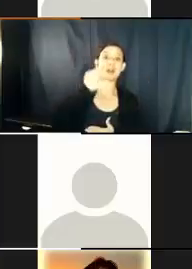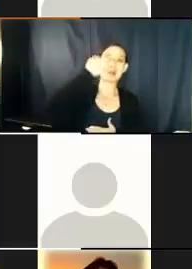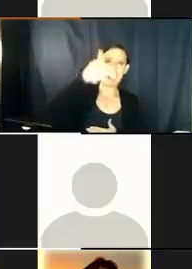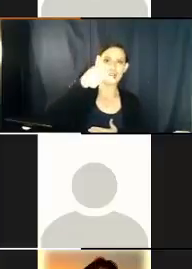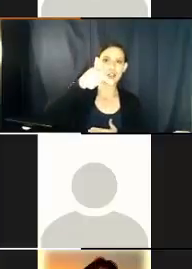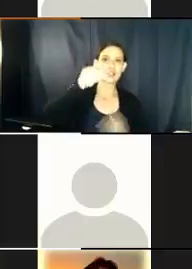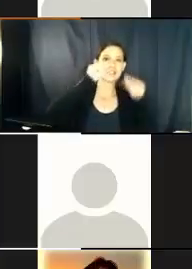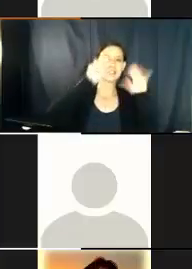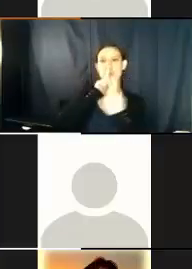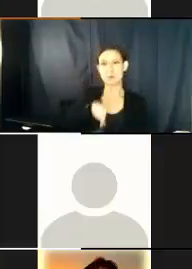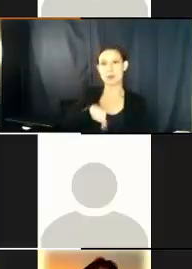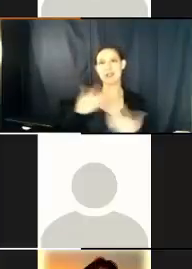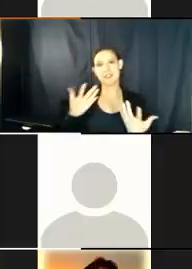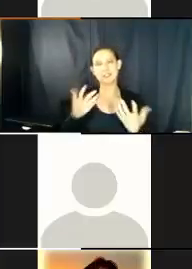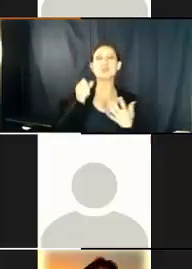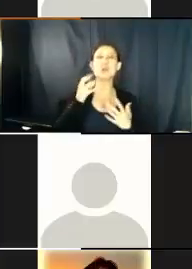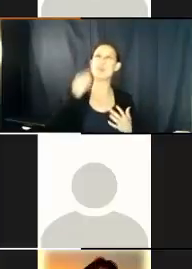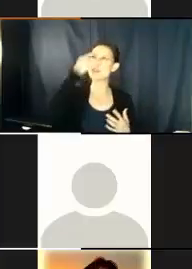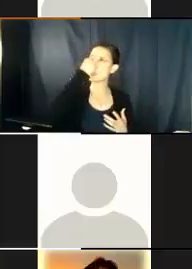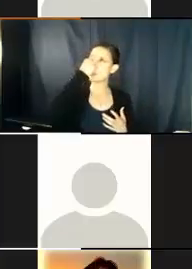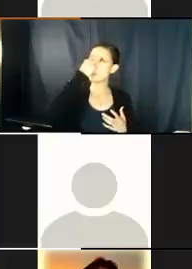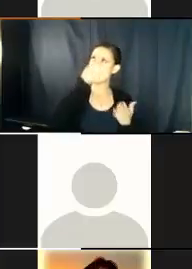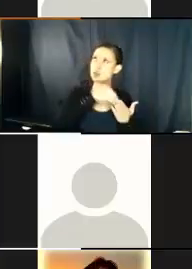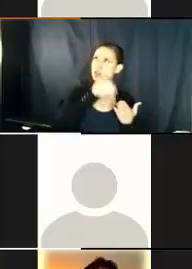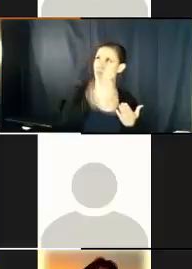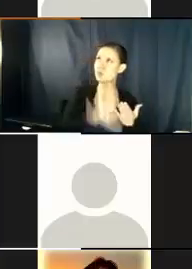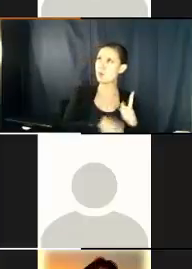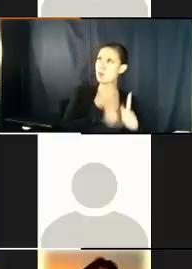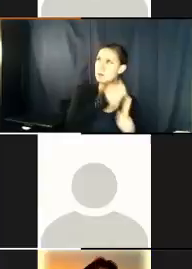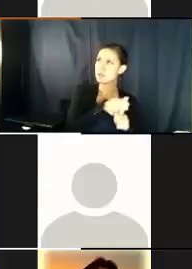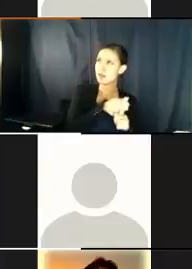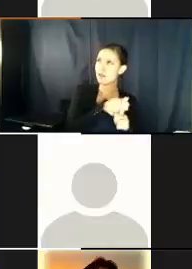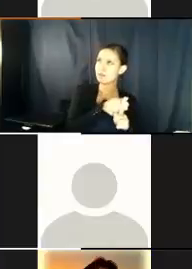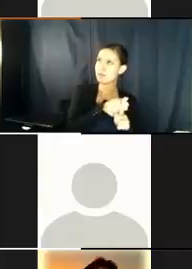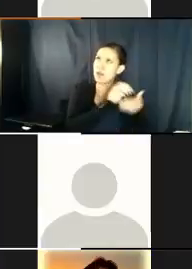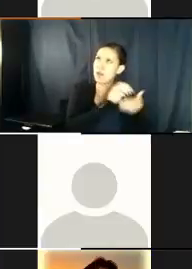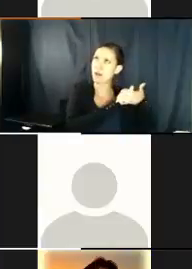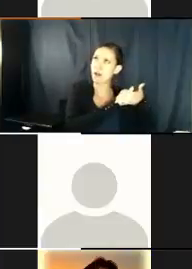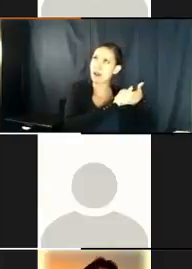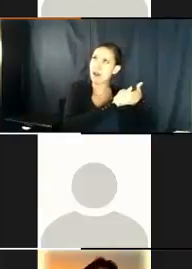So I have to think how do I guide the student, but yet they're taking responsibility for